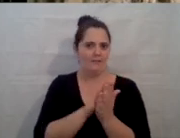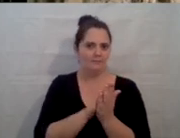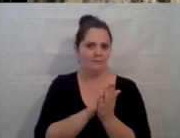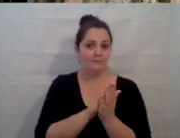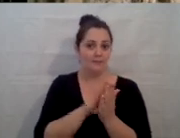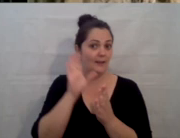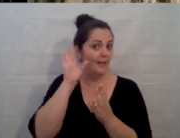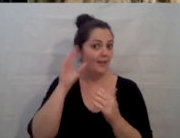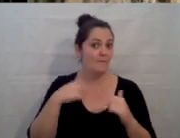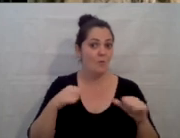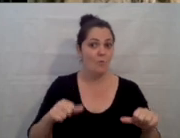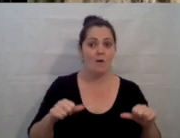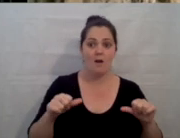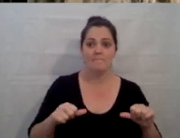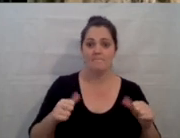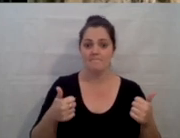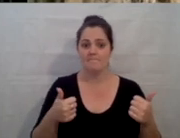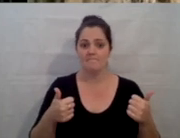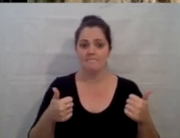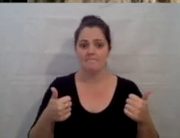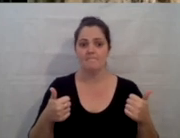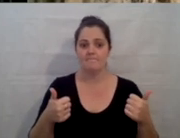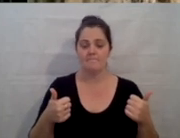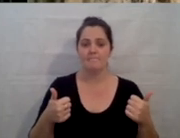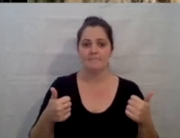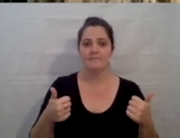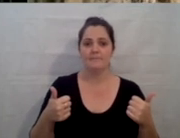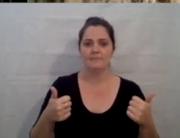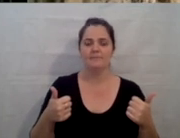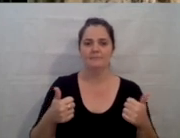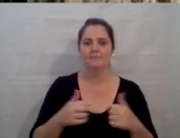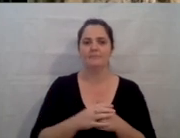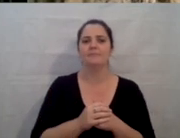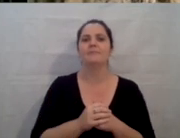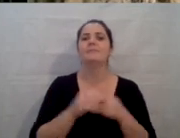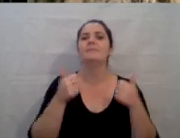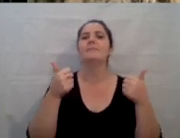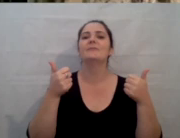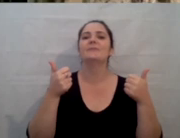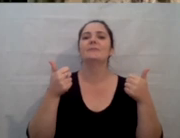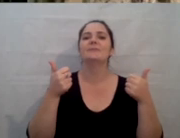How are we doing, all good? Okay I'm getting thumbs up, good alright.